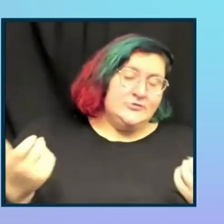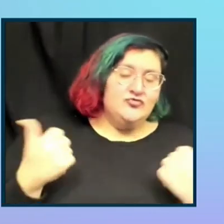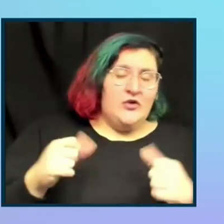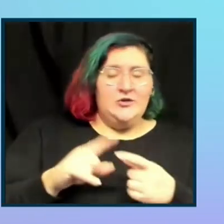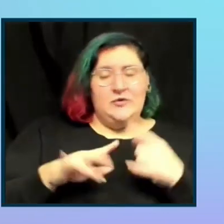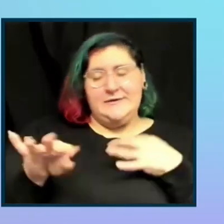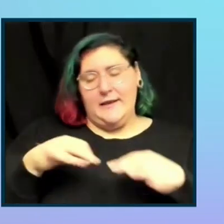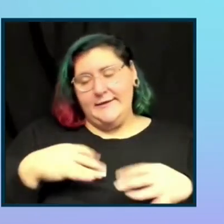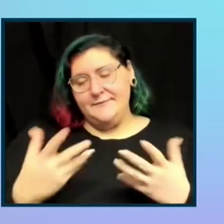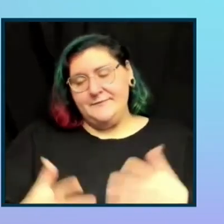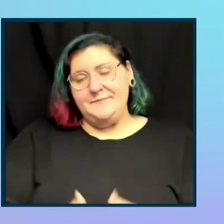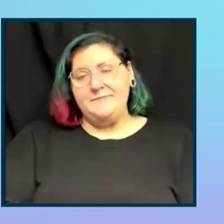Got you, okay thanks.